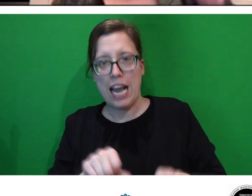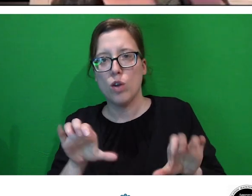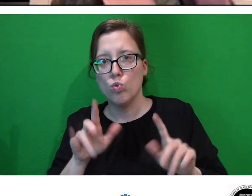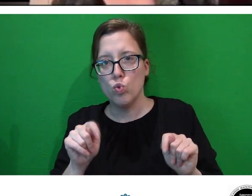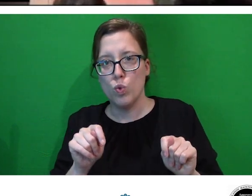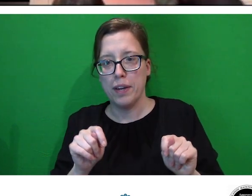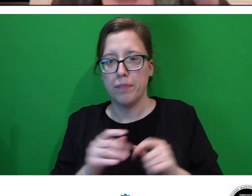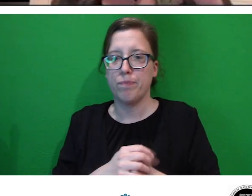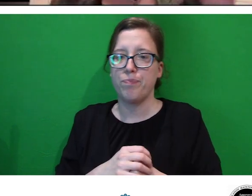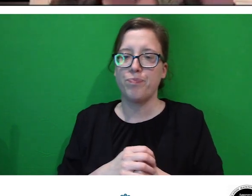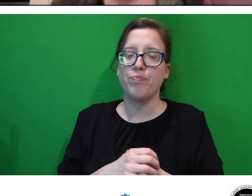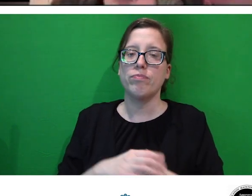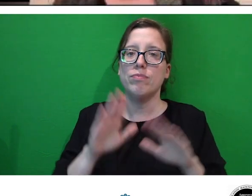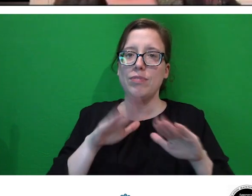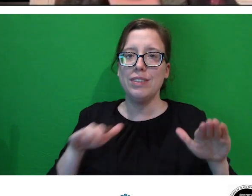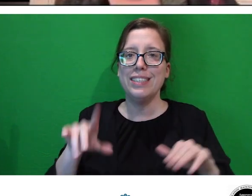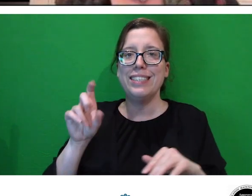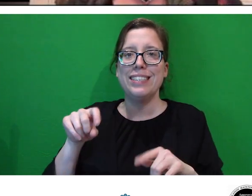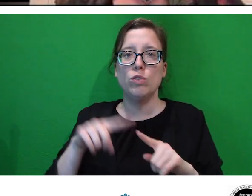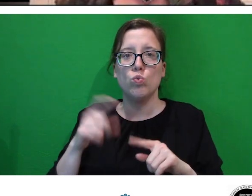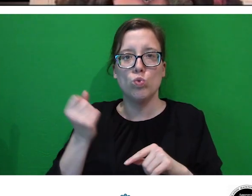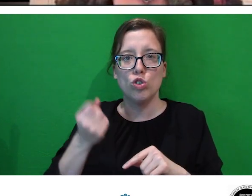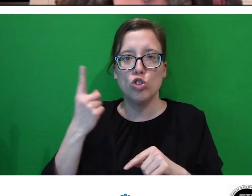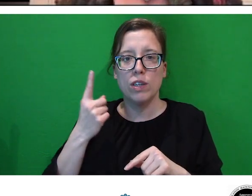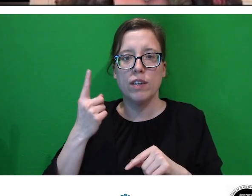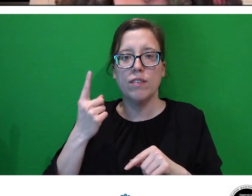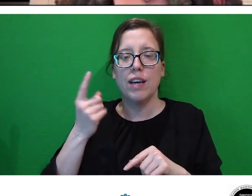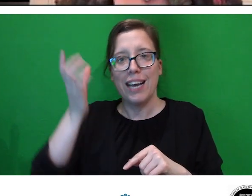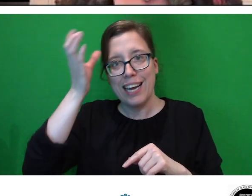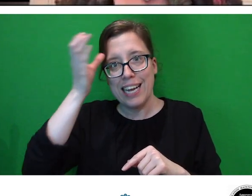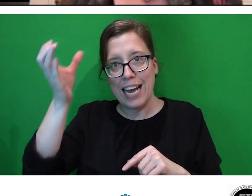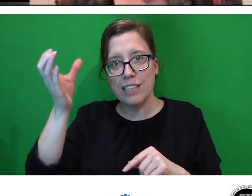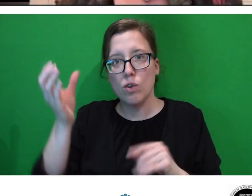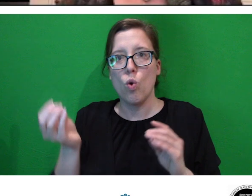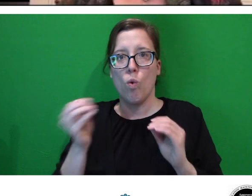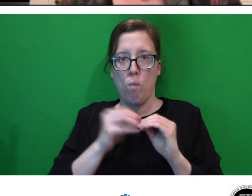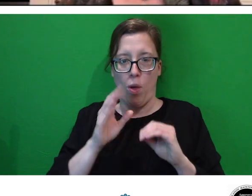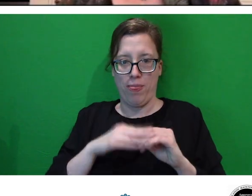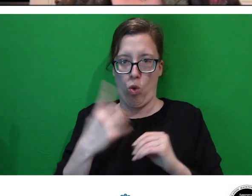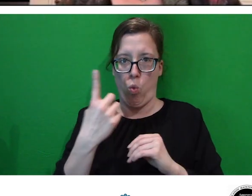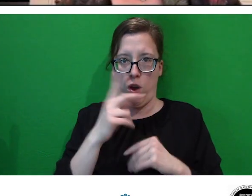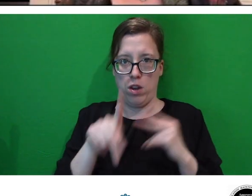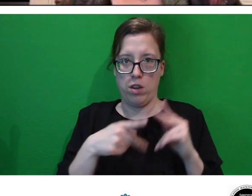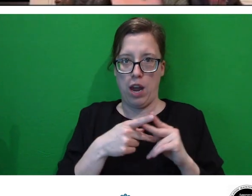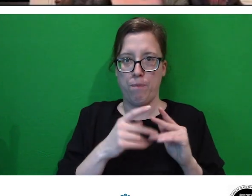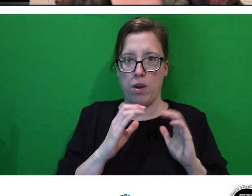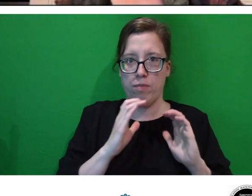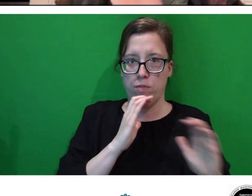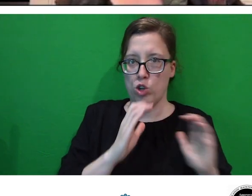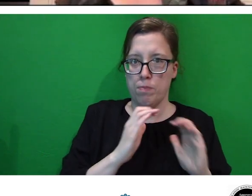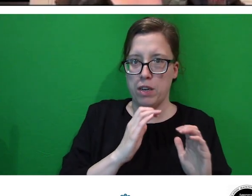to learn. We expect them to communicate. We have to give them the benefit of the doubt.